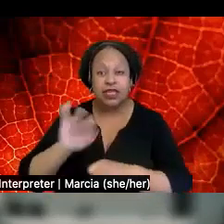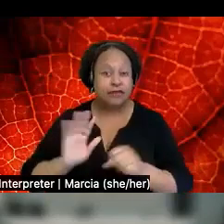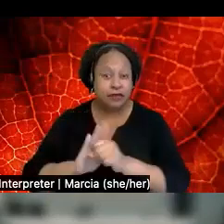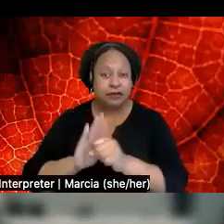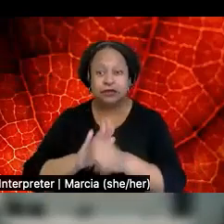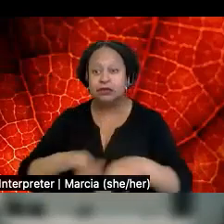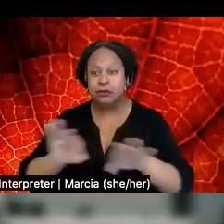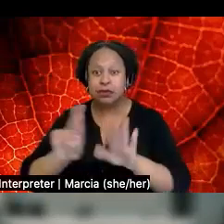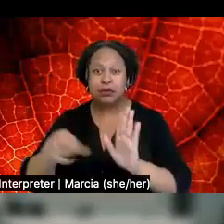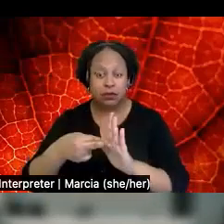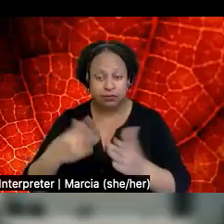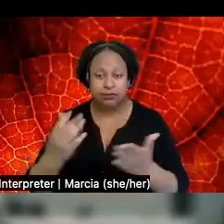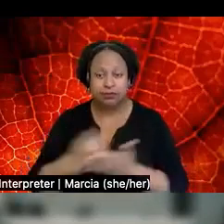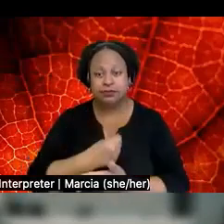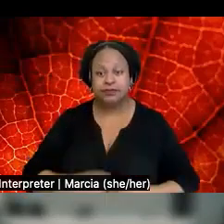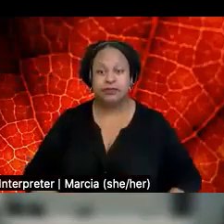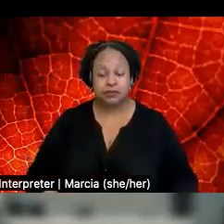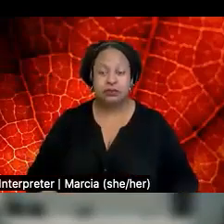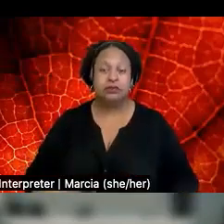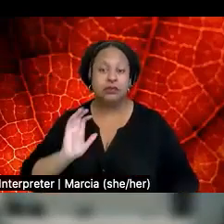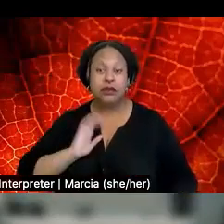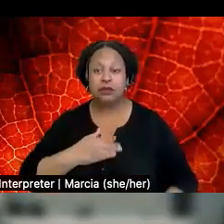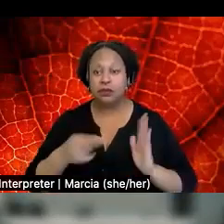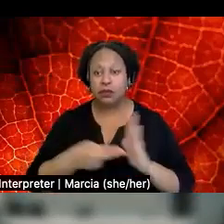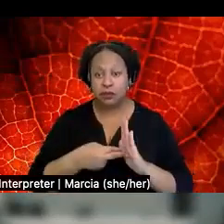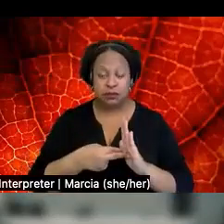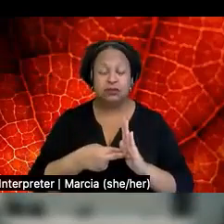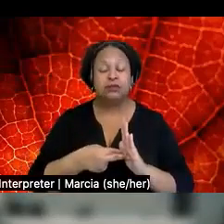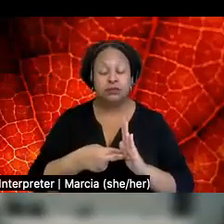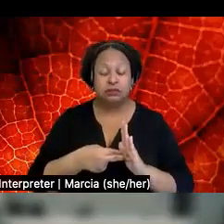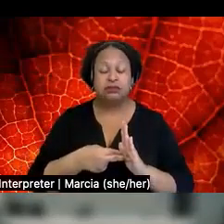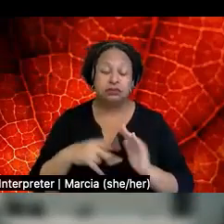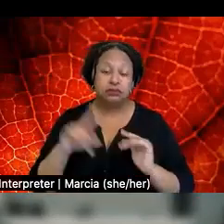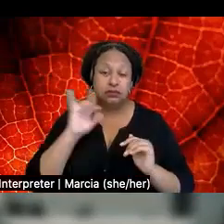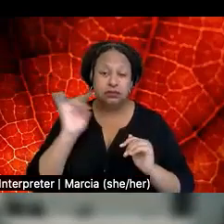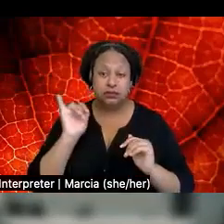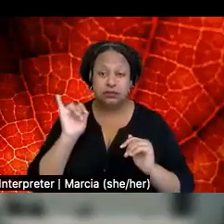And so what our role is we're kind of like the,